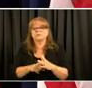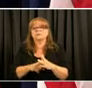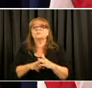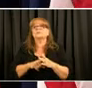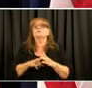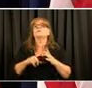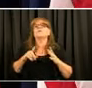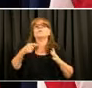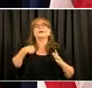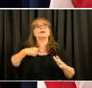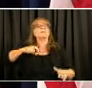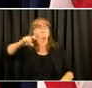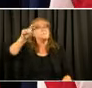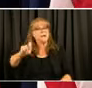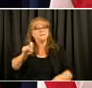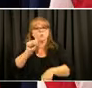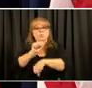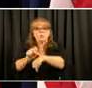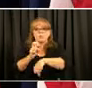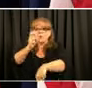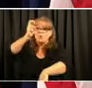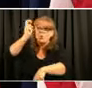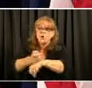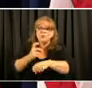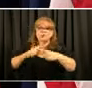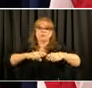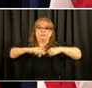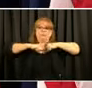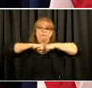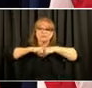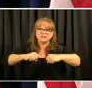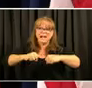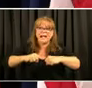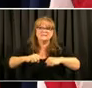when we're in public avoiding large gatherings getting together only in small groups washing